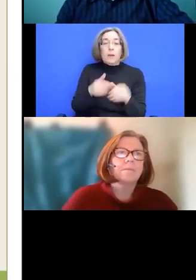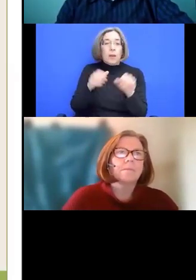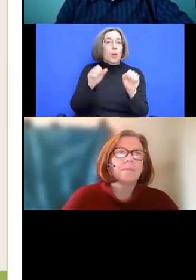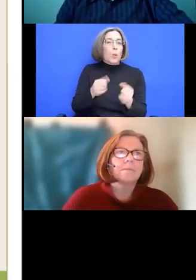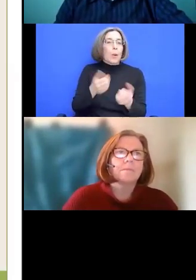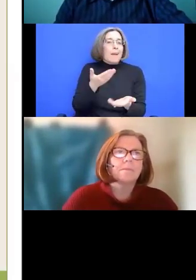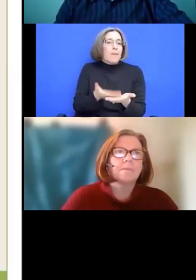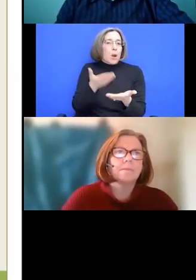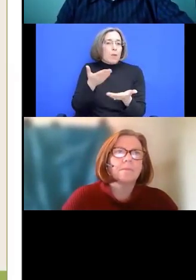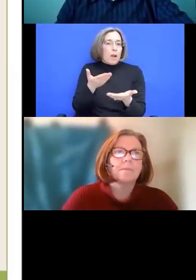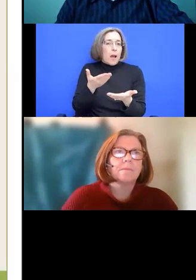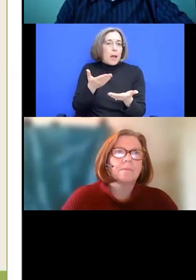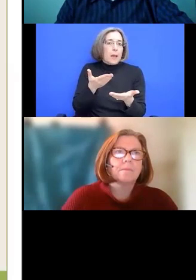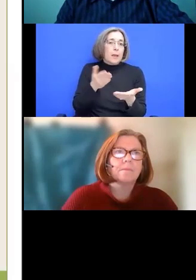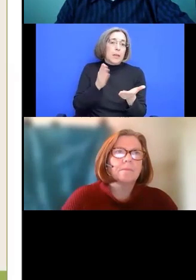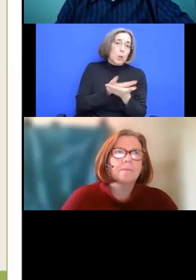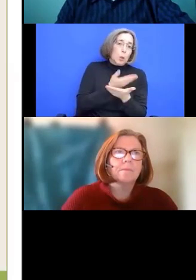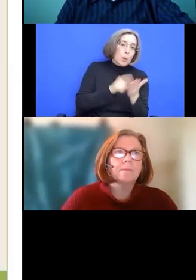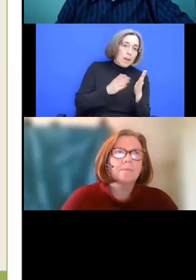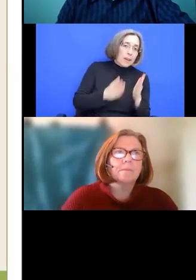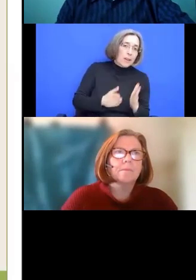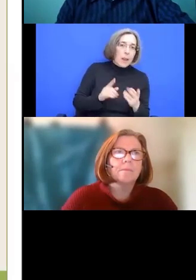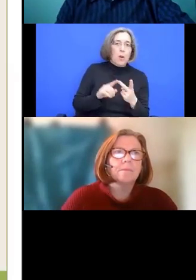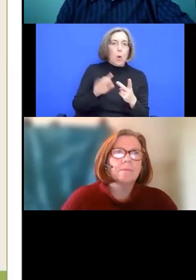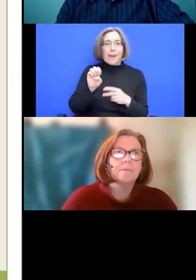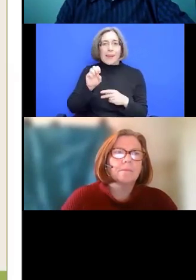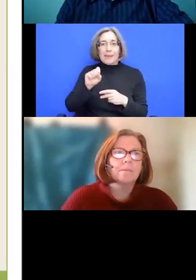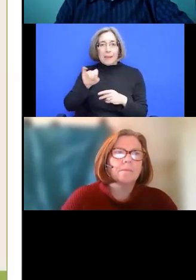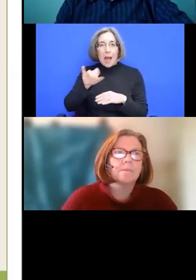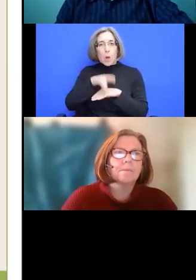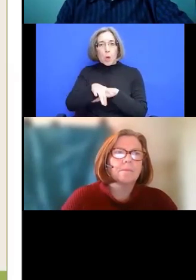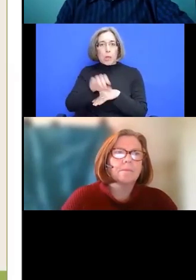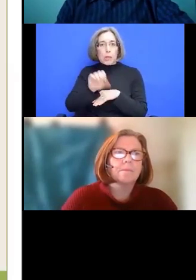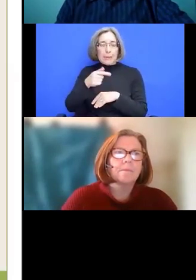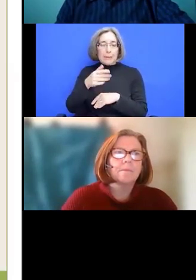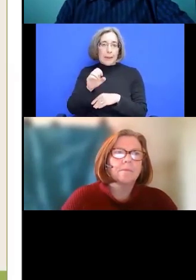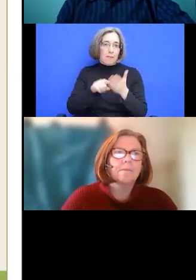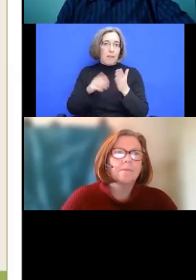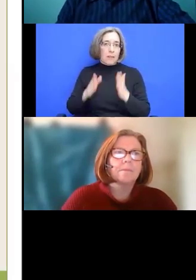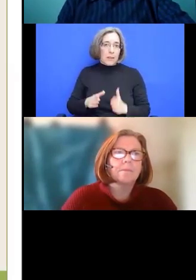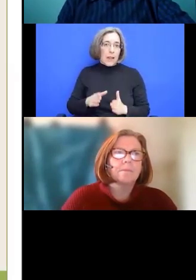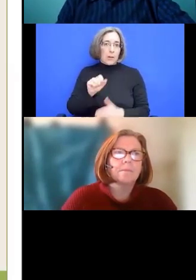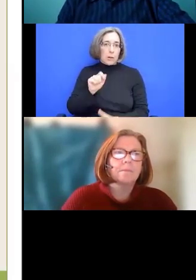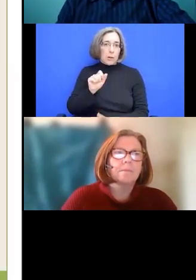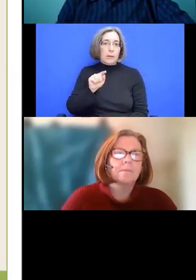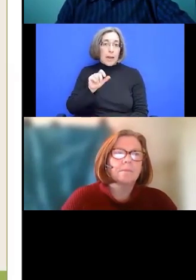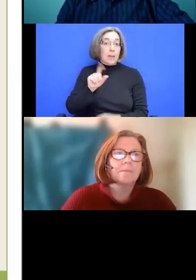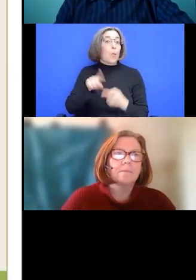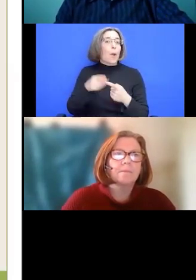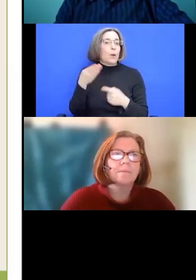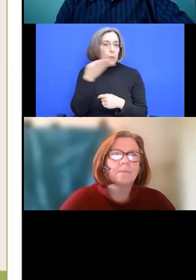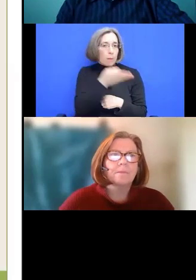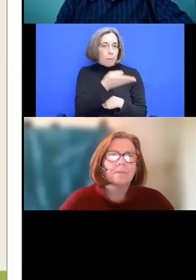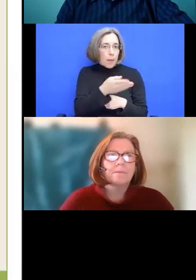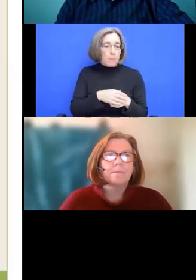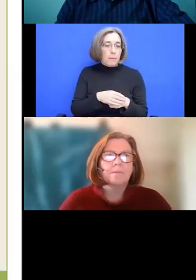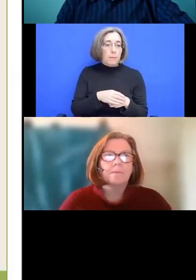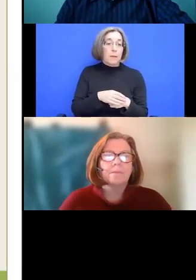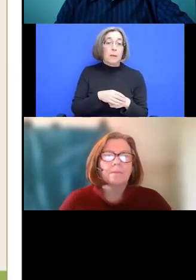or your early stage investigator status at the time of submission. If you're doing a fellowship or career grant type application,